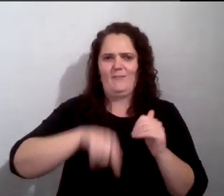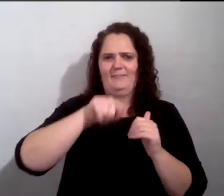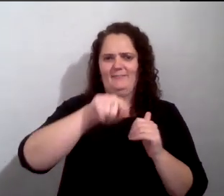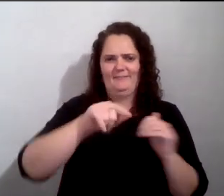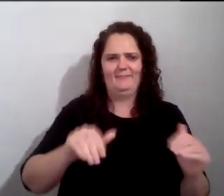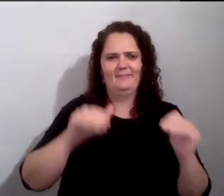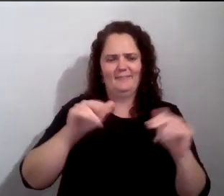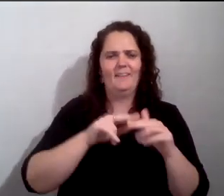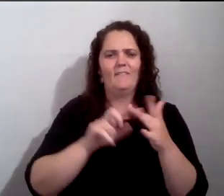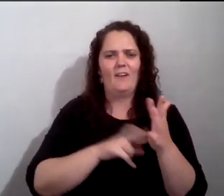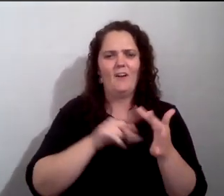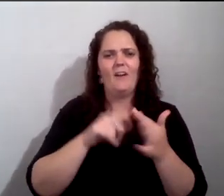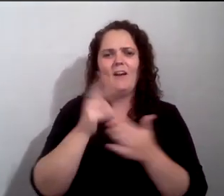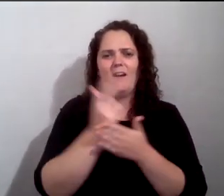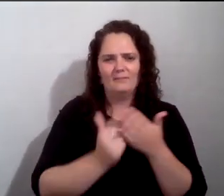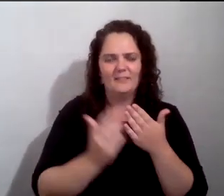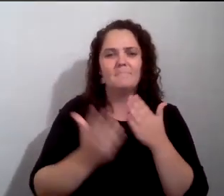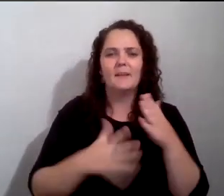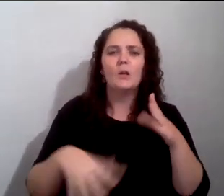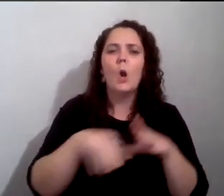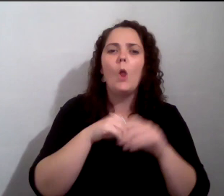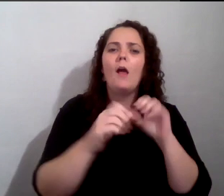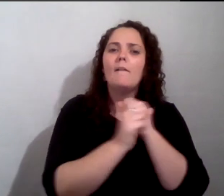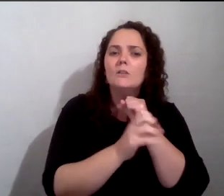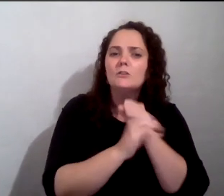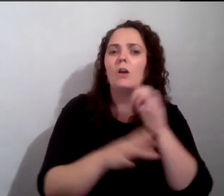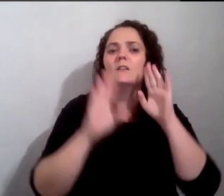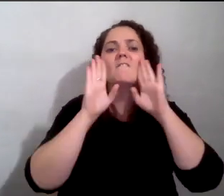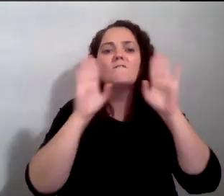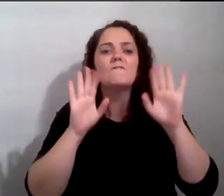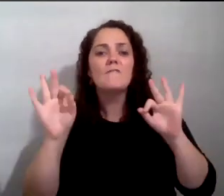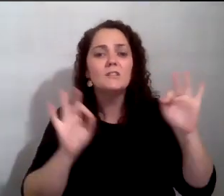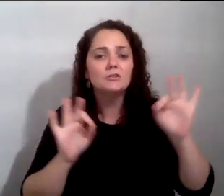and by this we of course mean design, advertising